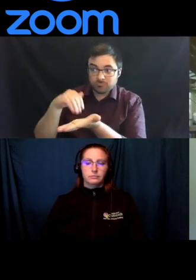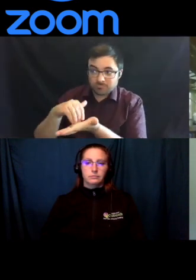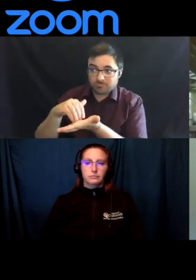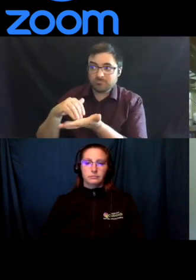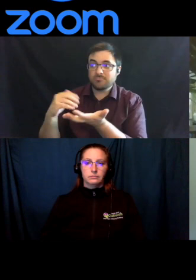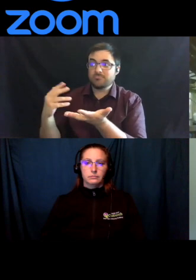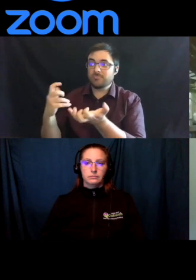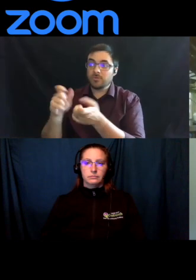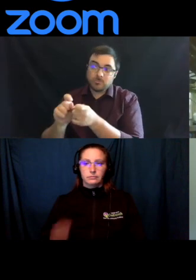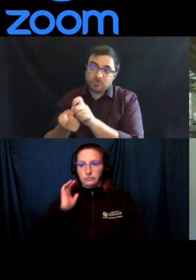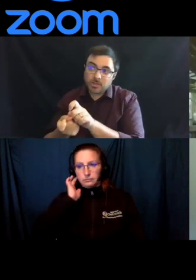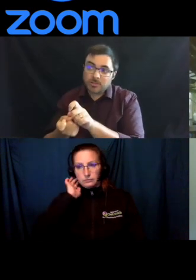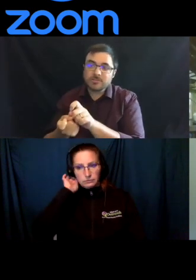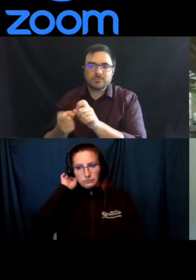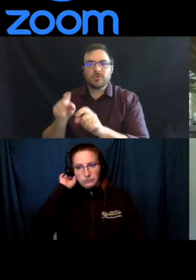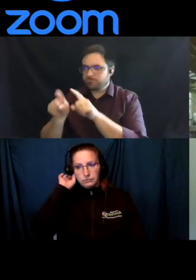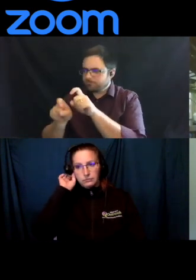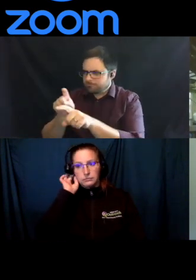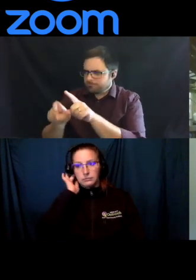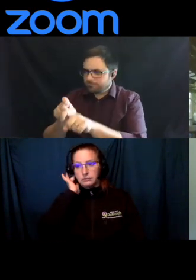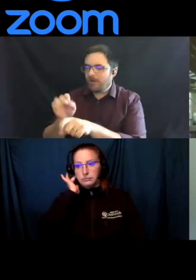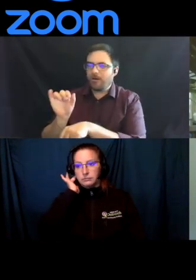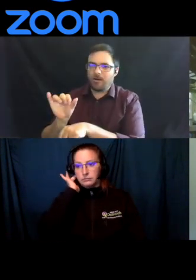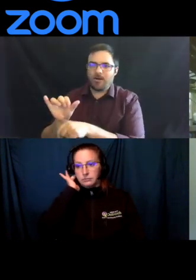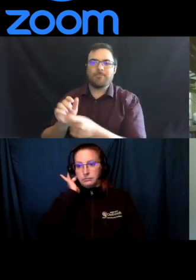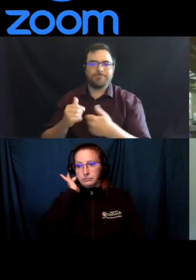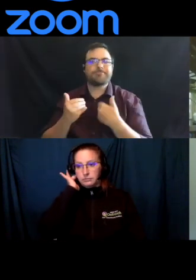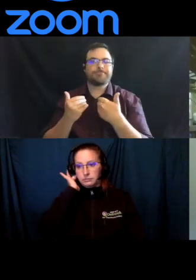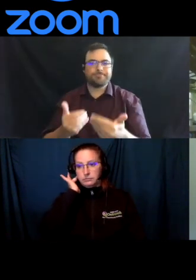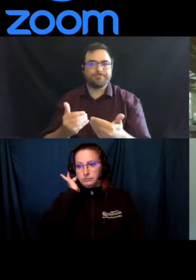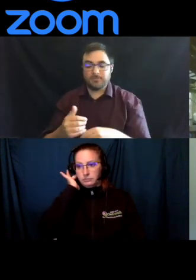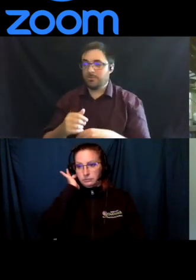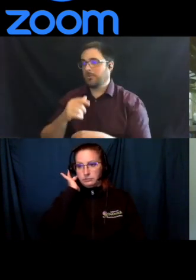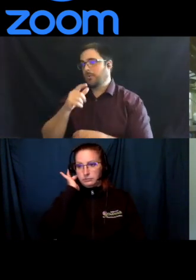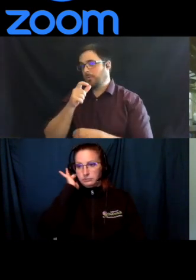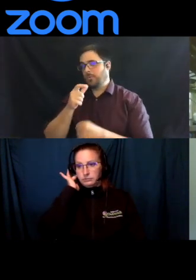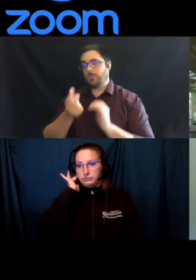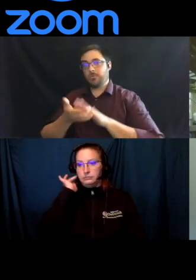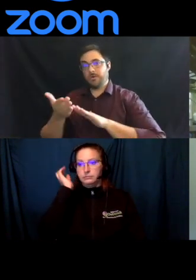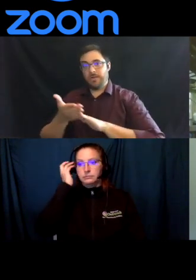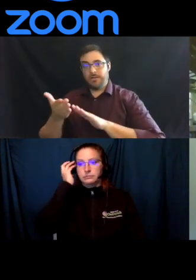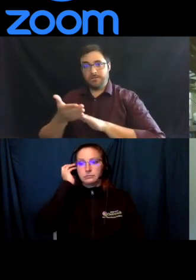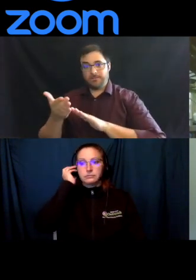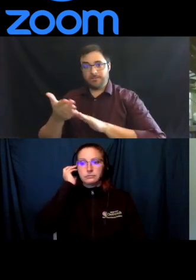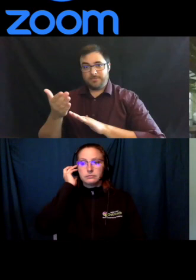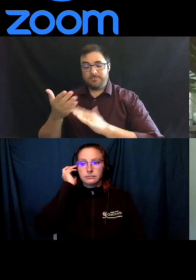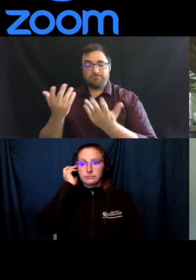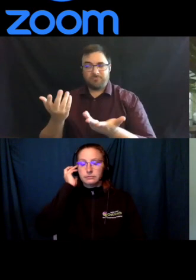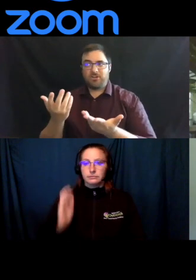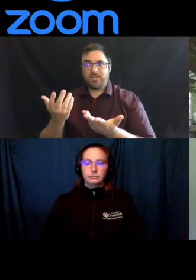change anything and the people that are on are very grateful that we're doing this and